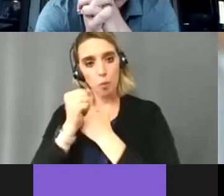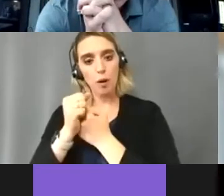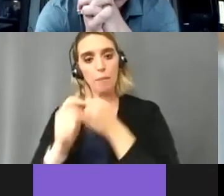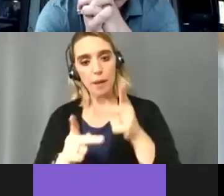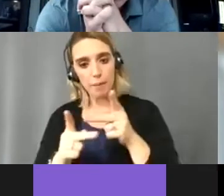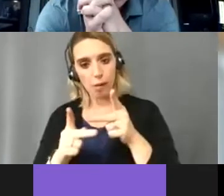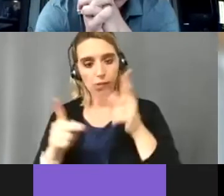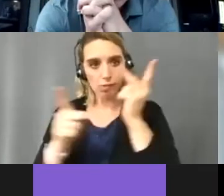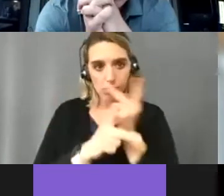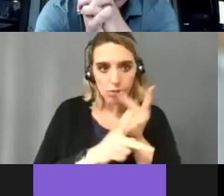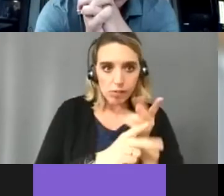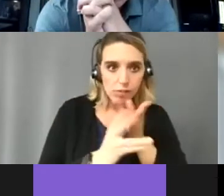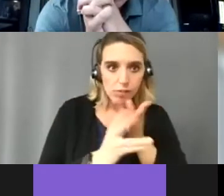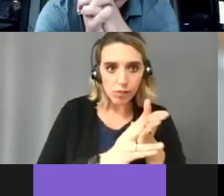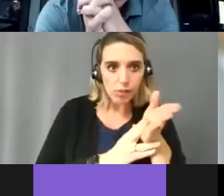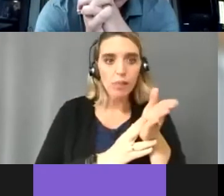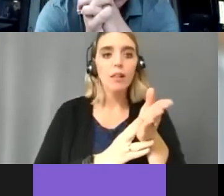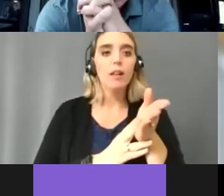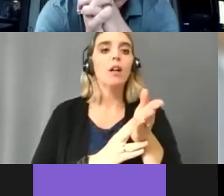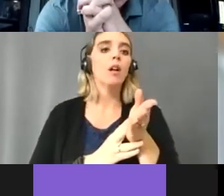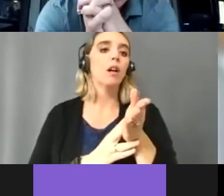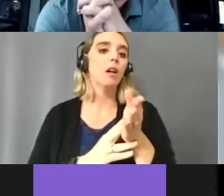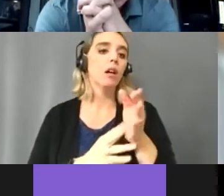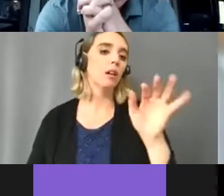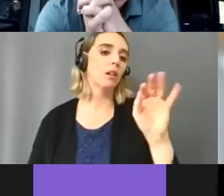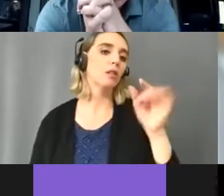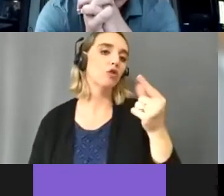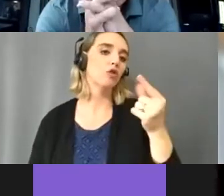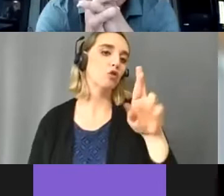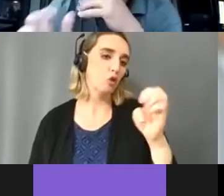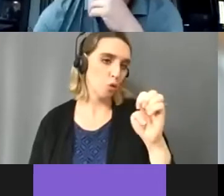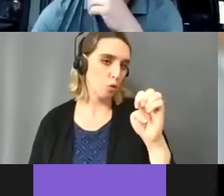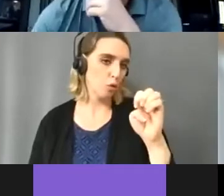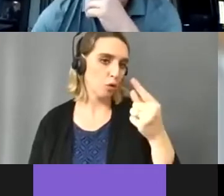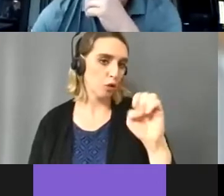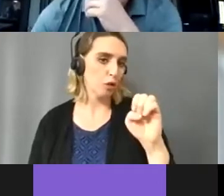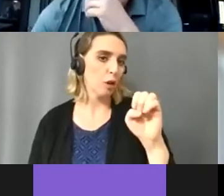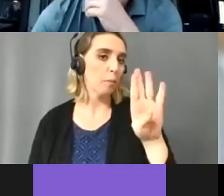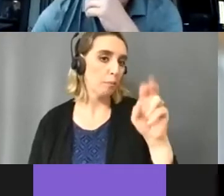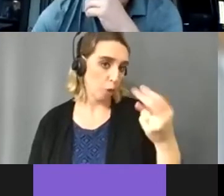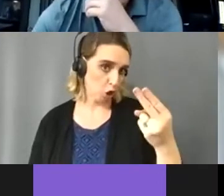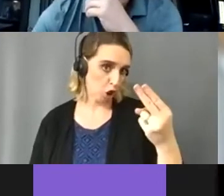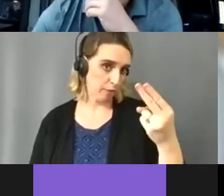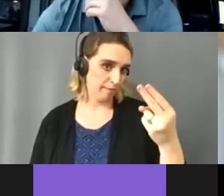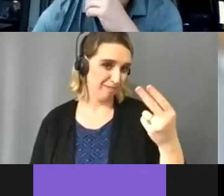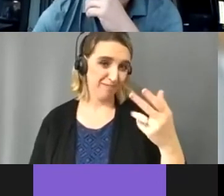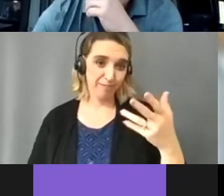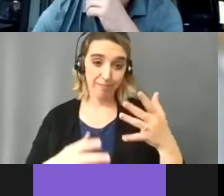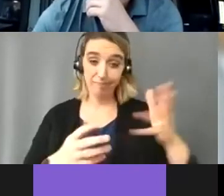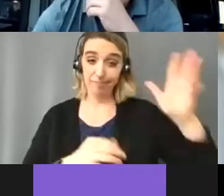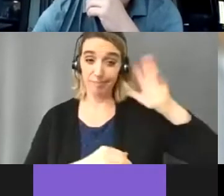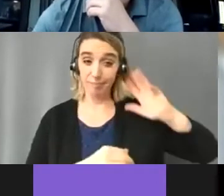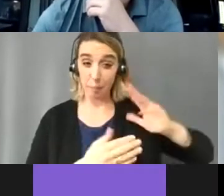Commissioner George Bush, when he was president, eons ago, maybe before some of you on the phone were born,